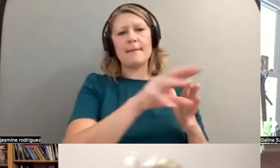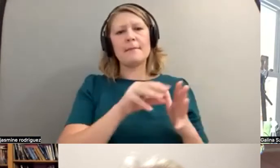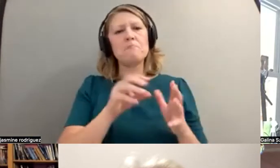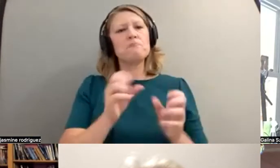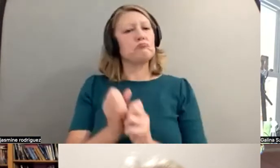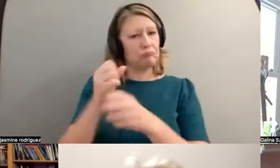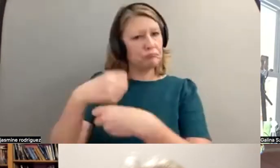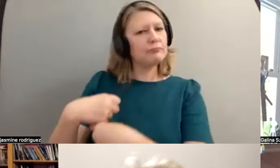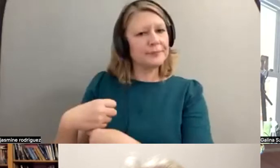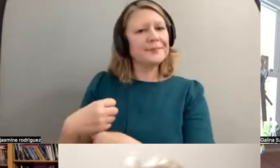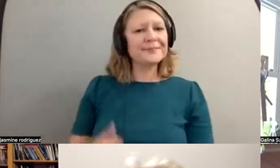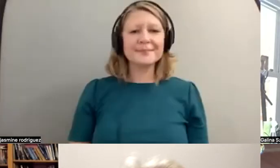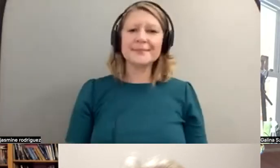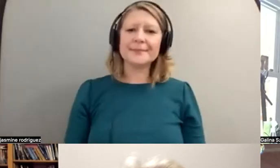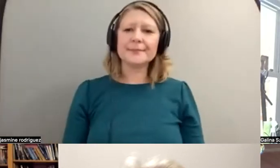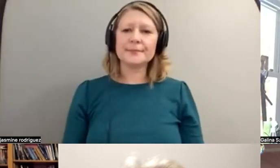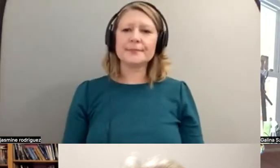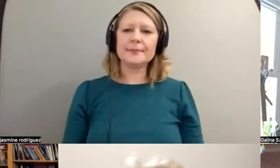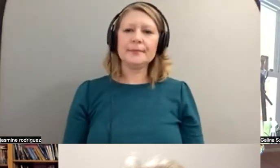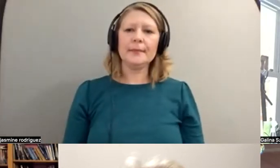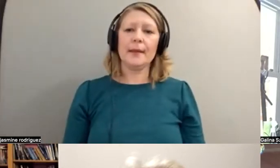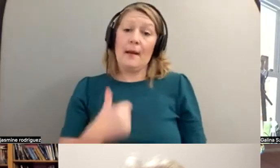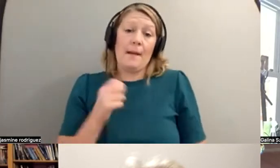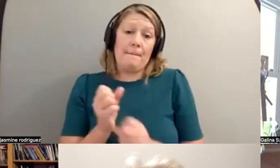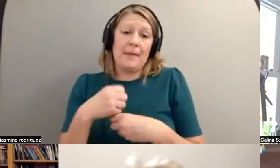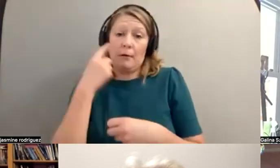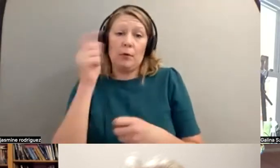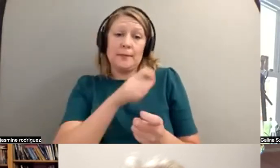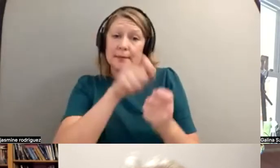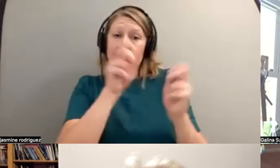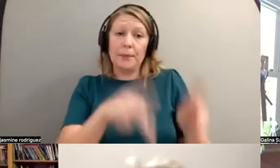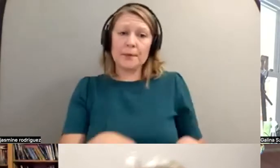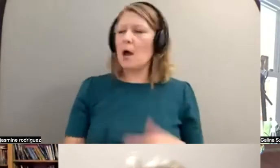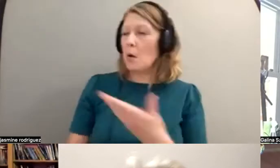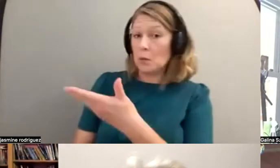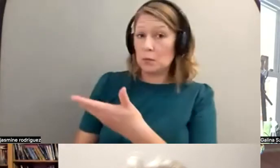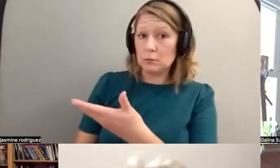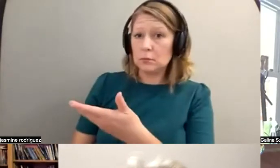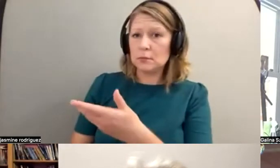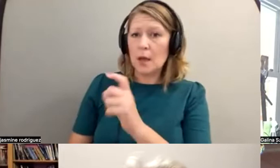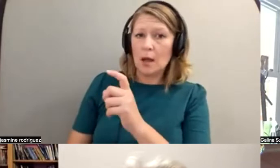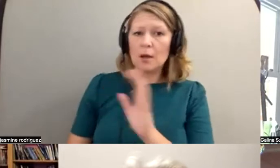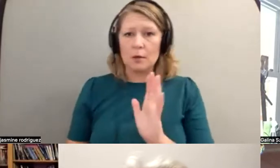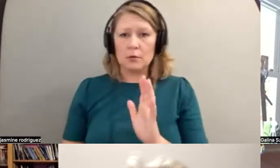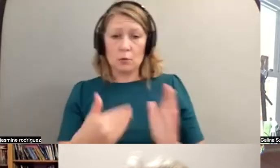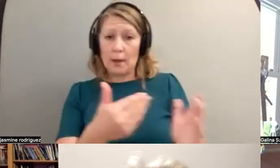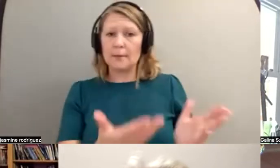Well it was ...person, who is, yeah, sorry. No, no, that's alright. And it sounds to me like you're